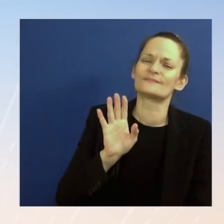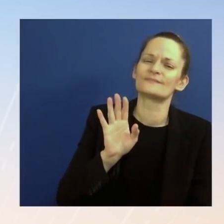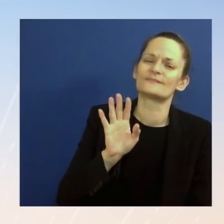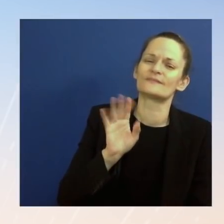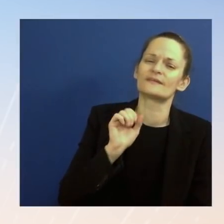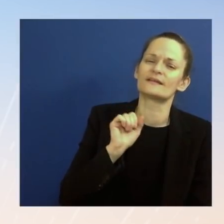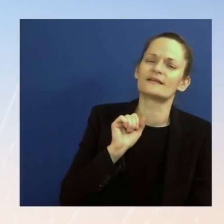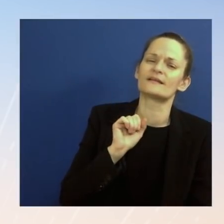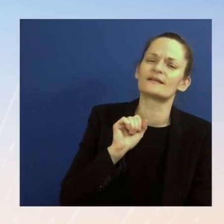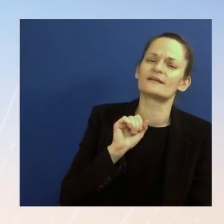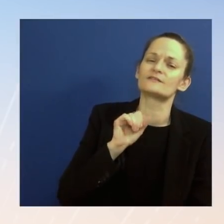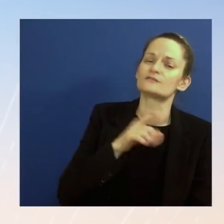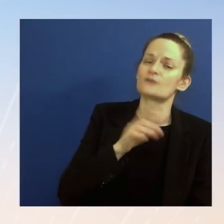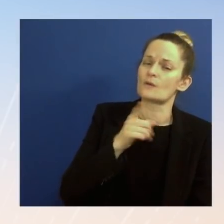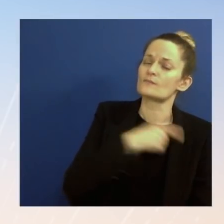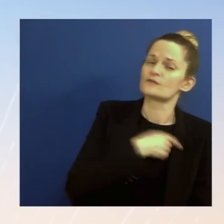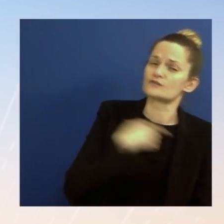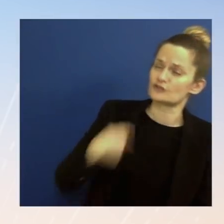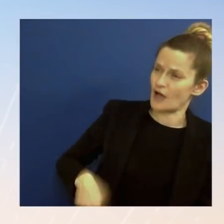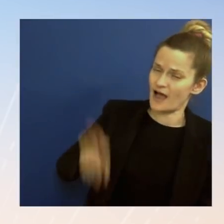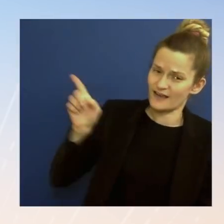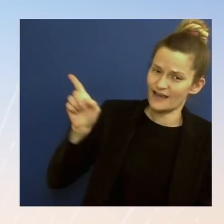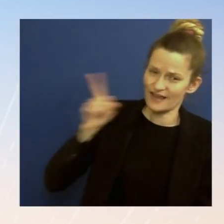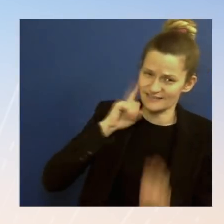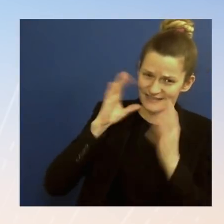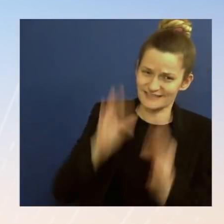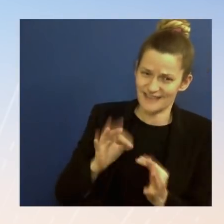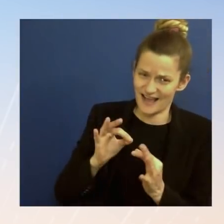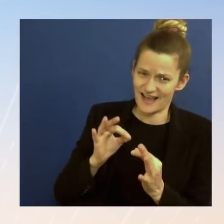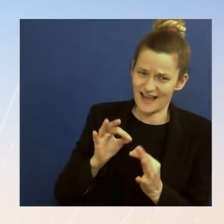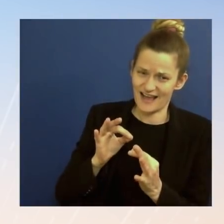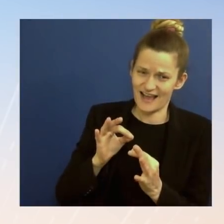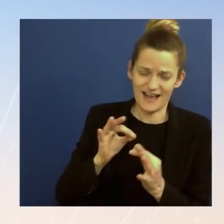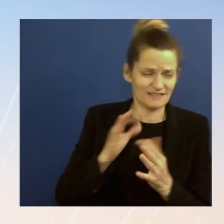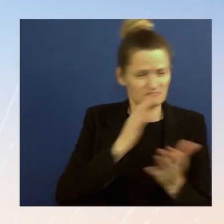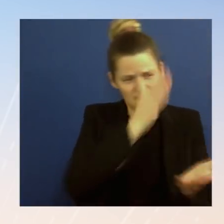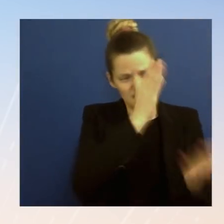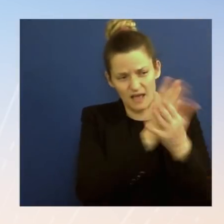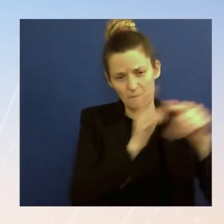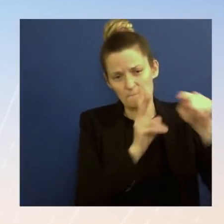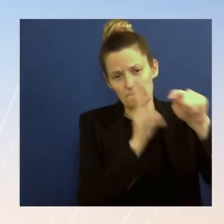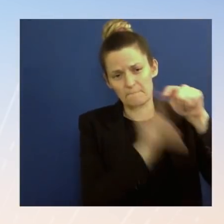monitoring this incredibly closely, and our team is quite focused on it.